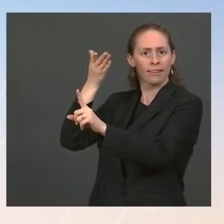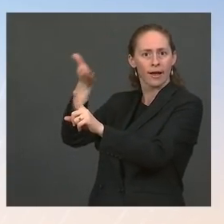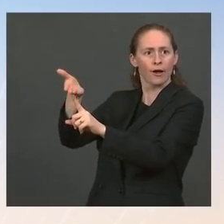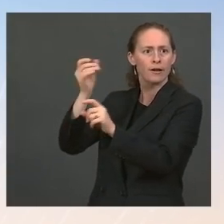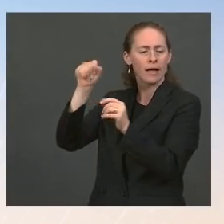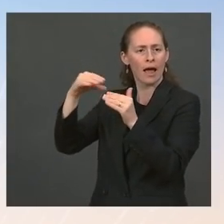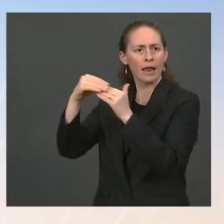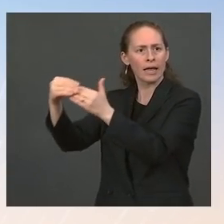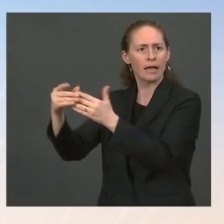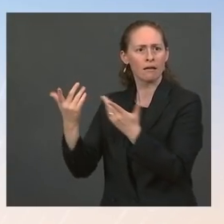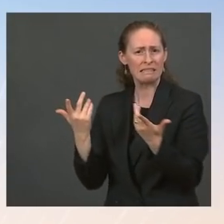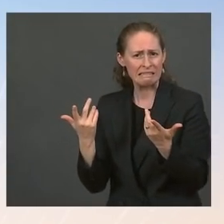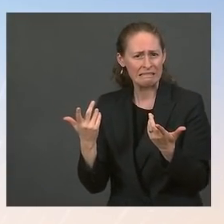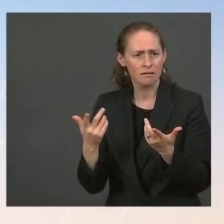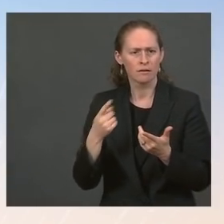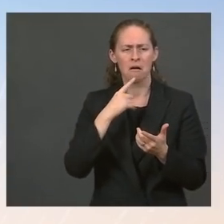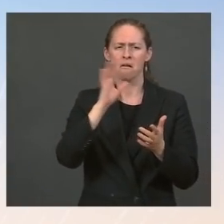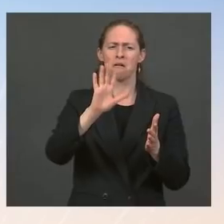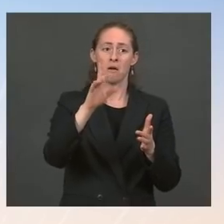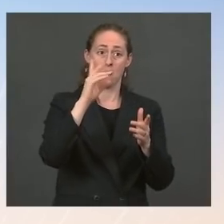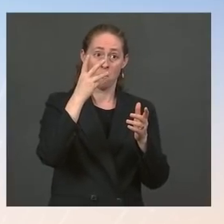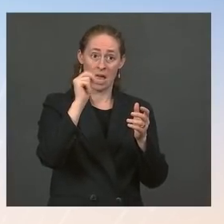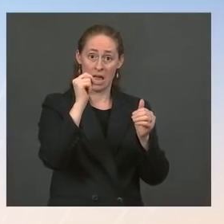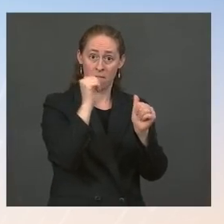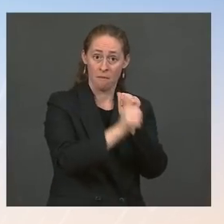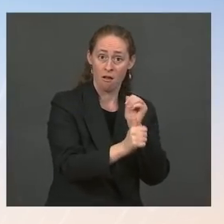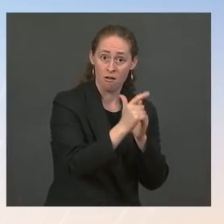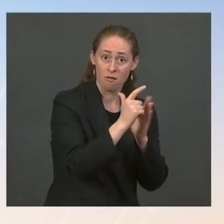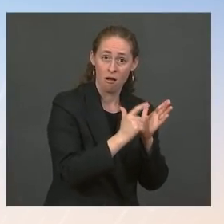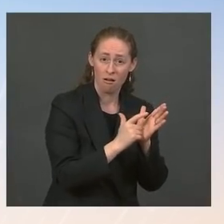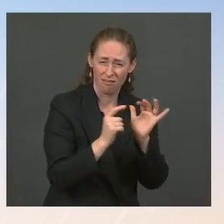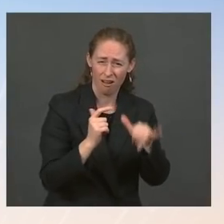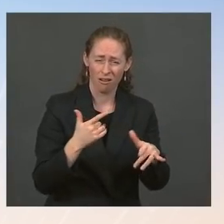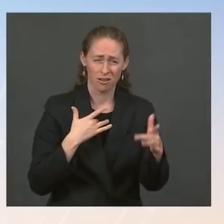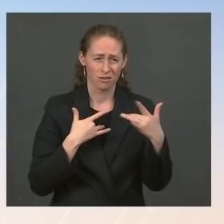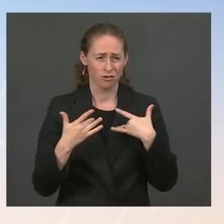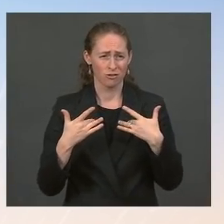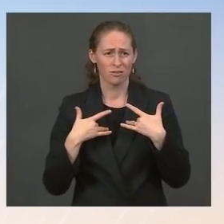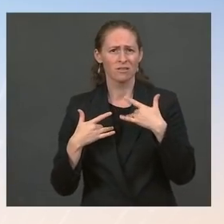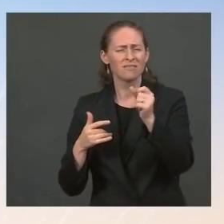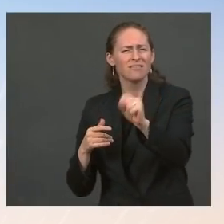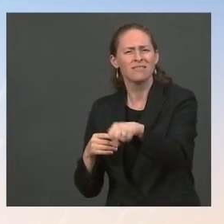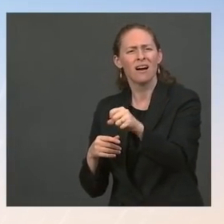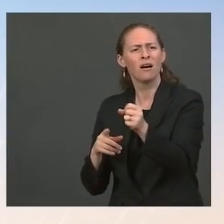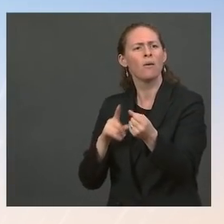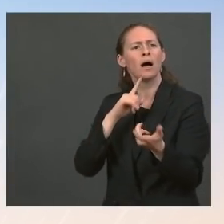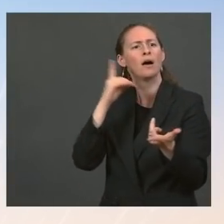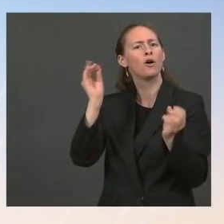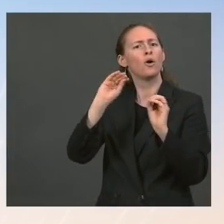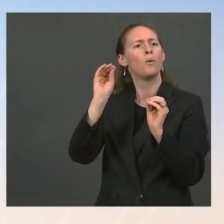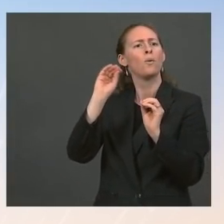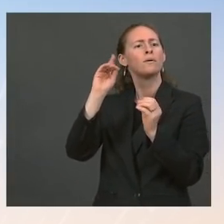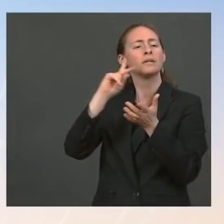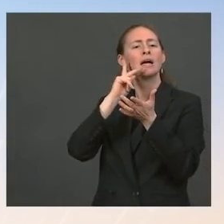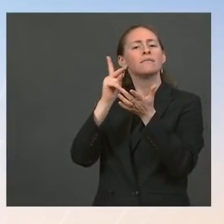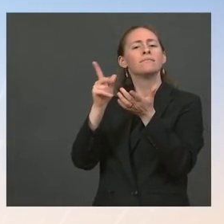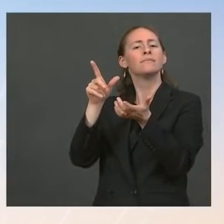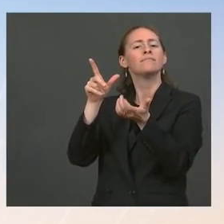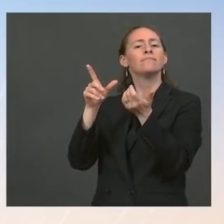once they're passed into law? The Press: Right. I mean, you know, you don't have the assistant secretary for legisla- -- you know, legislative affairs. You don't -- Ms. Psaki: Right.